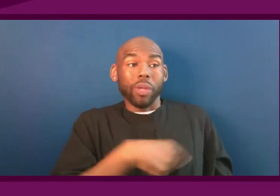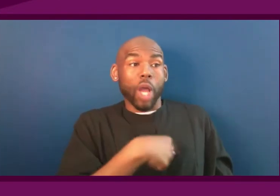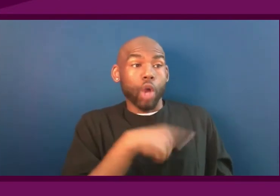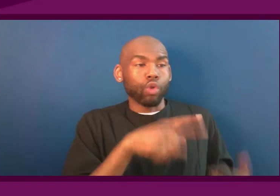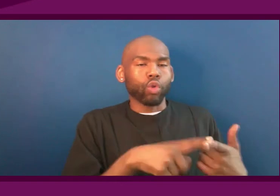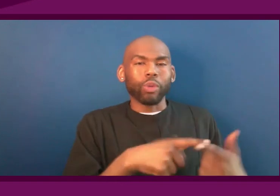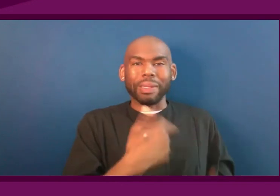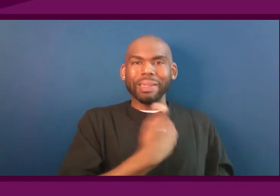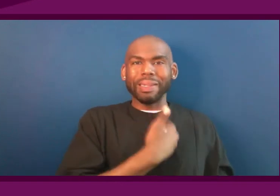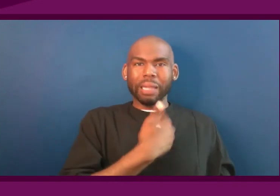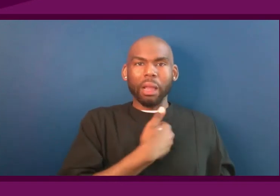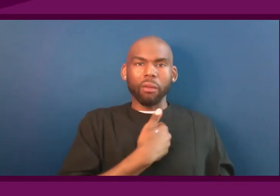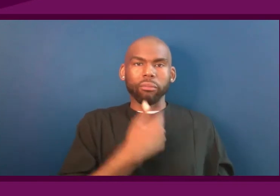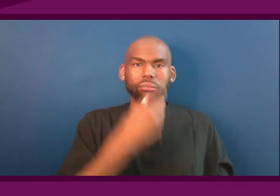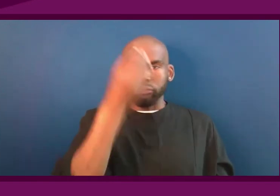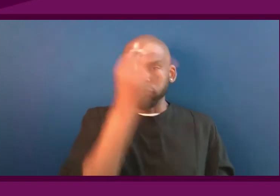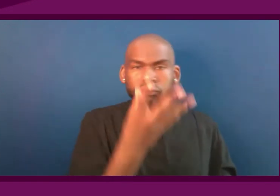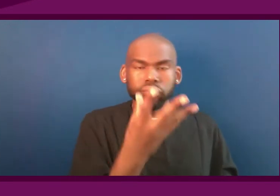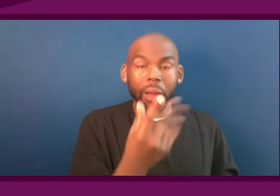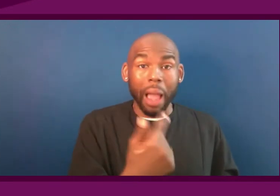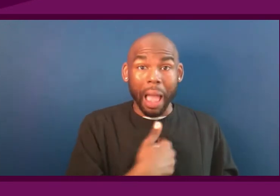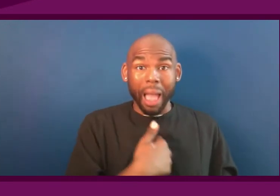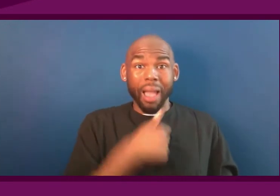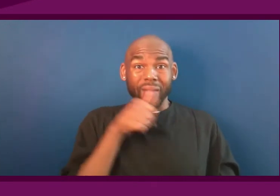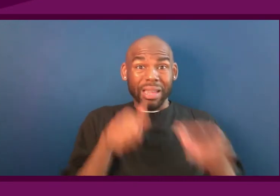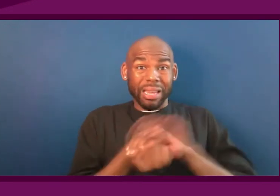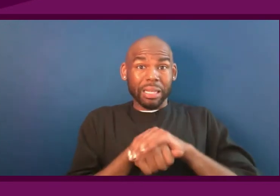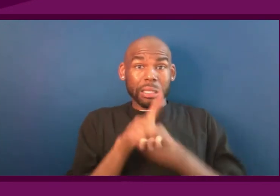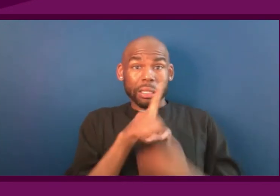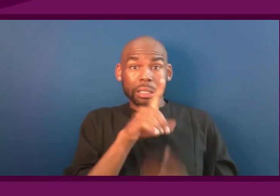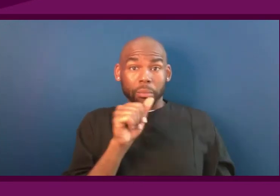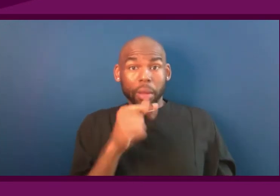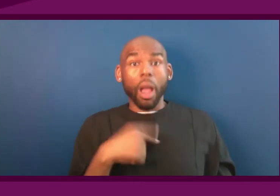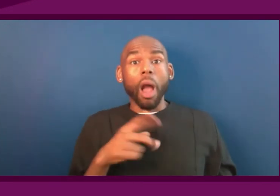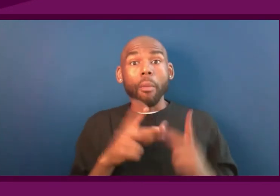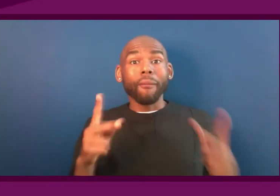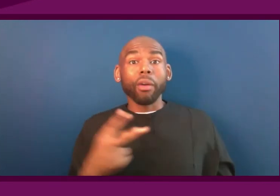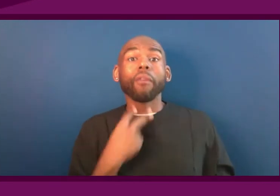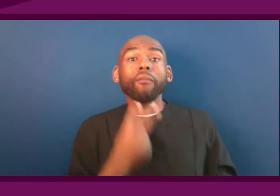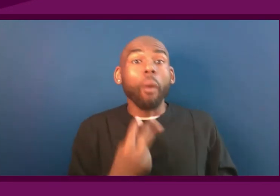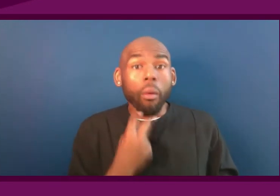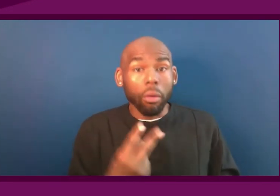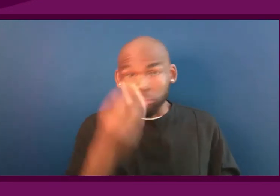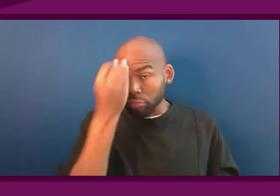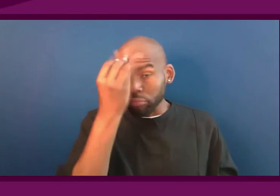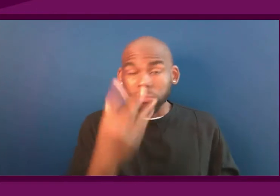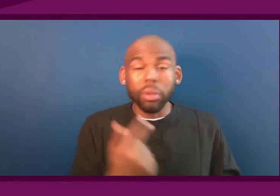the corporations don't understand. They don't understand the complexity of inclusion,